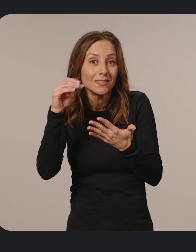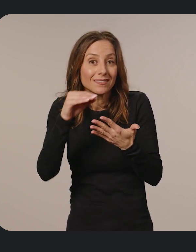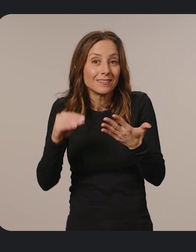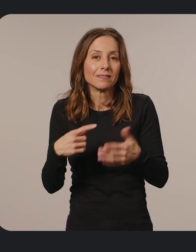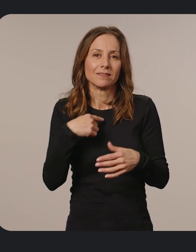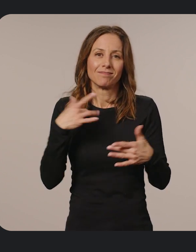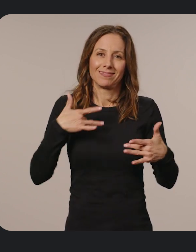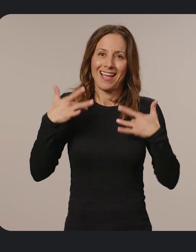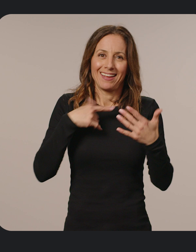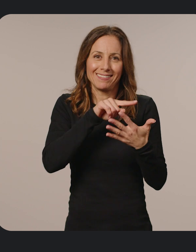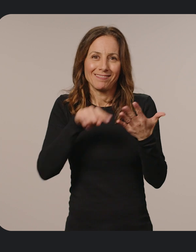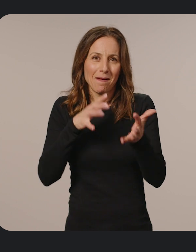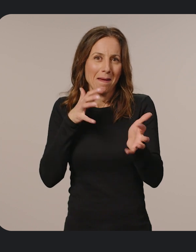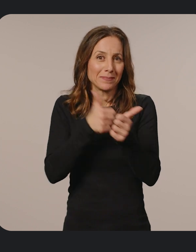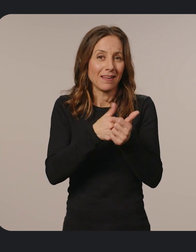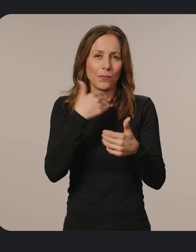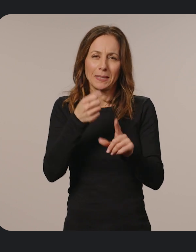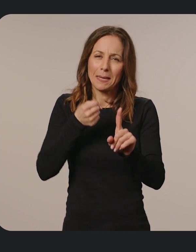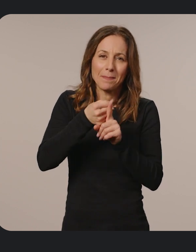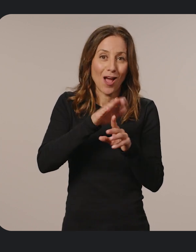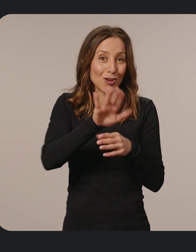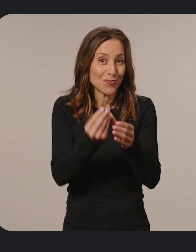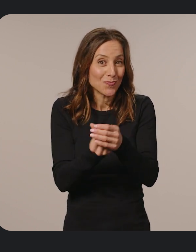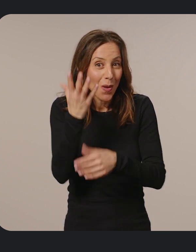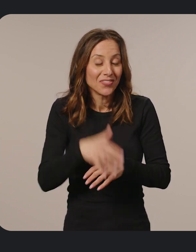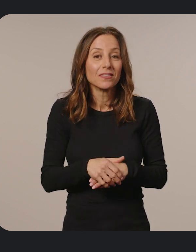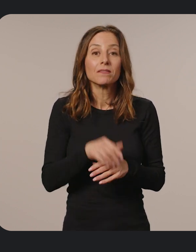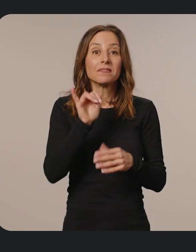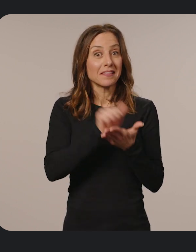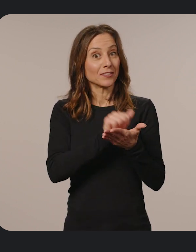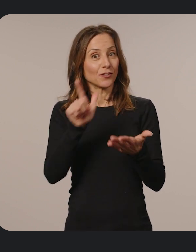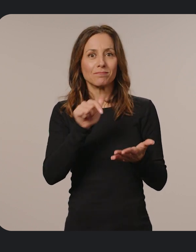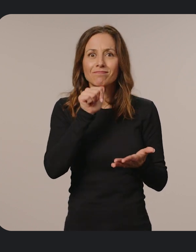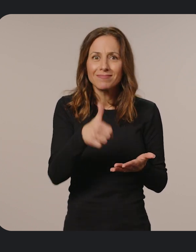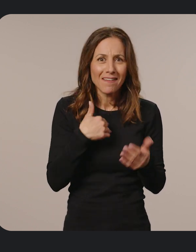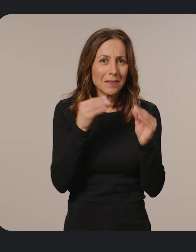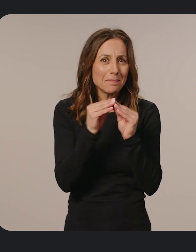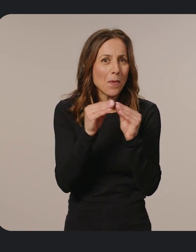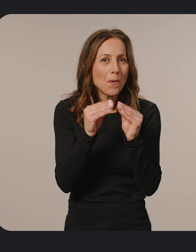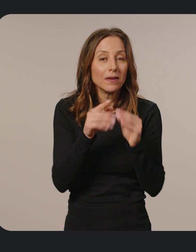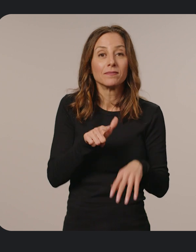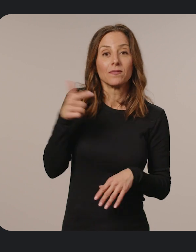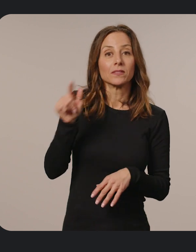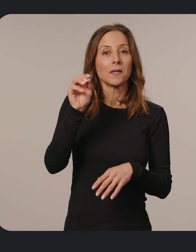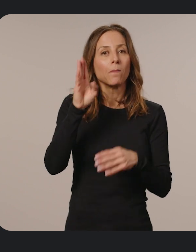I am really excited about these updates and the impact they can have on your growth. But that's not all we have to share with you.